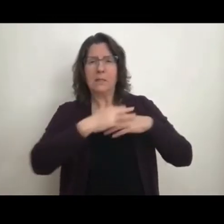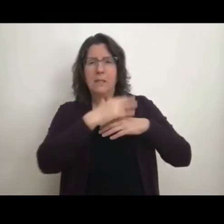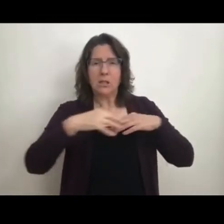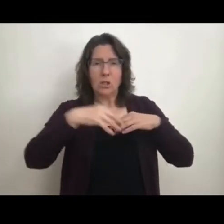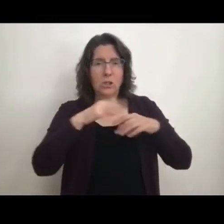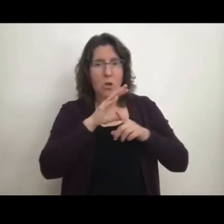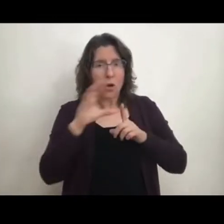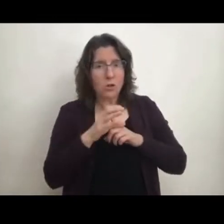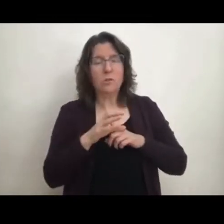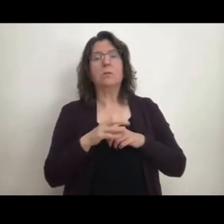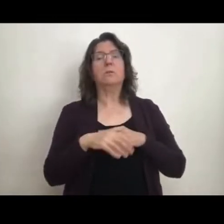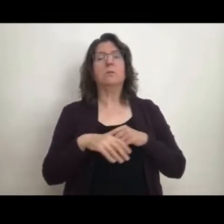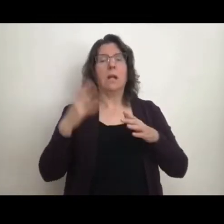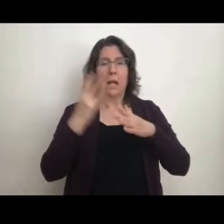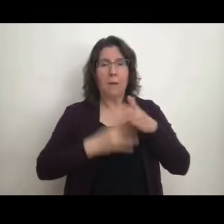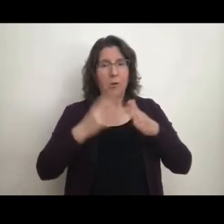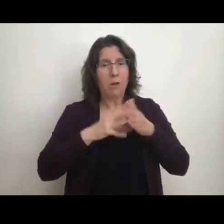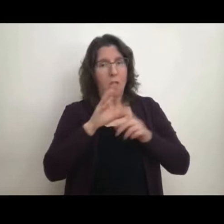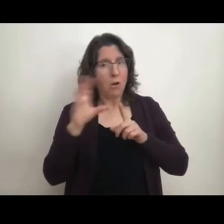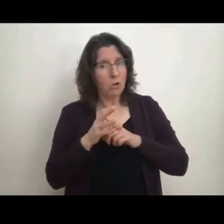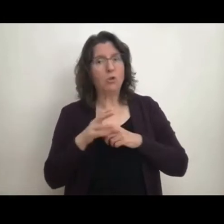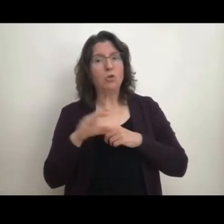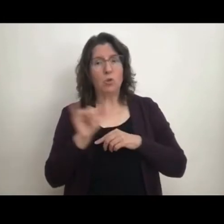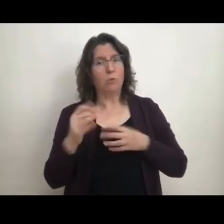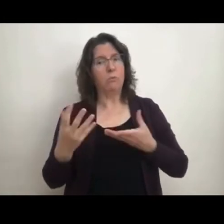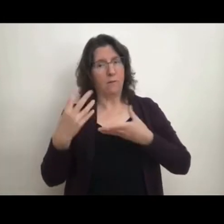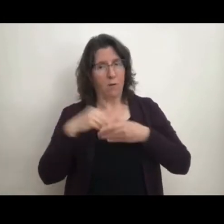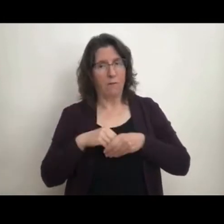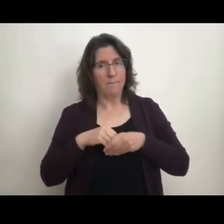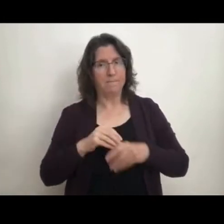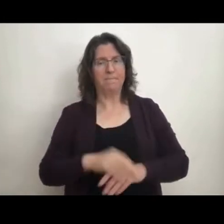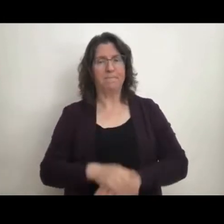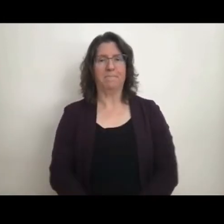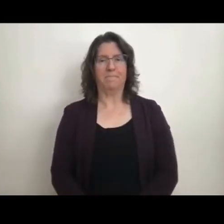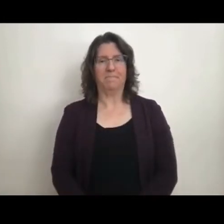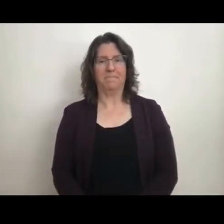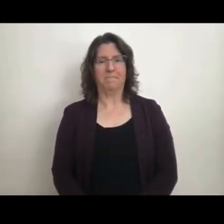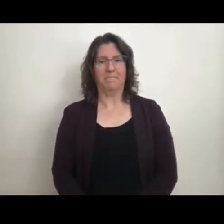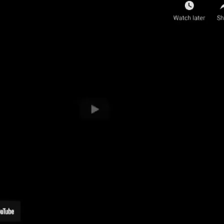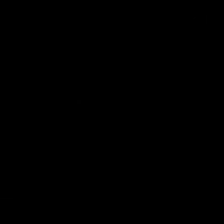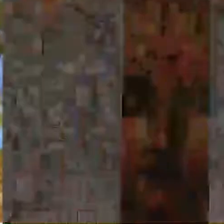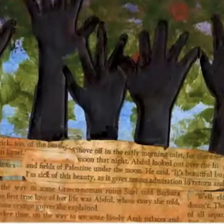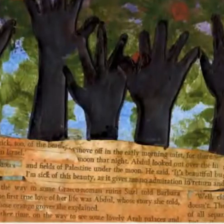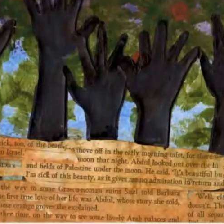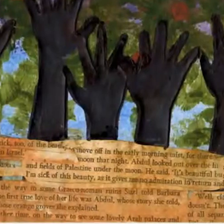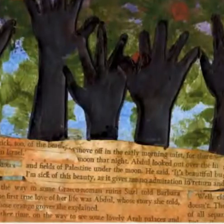For example, Indigenous ways of knowing, or the cultures of immigrated students.